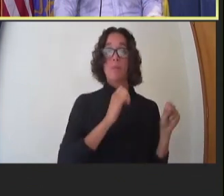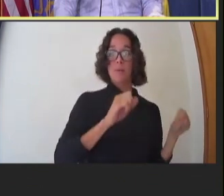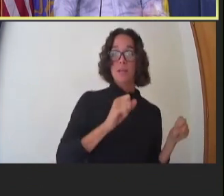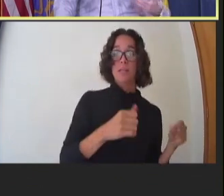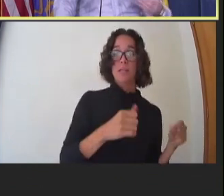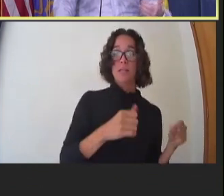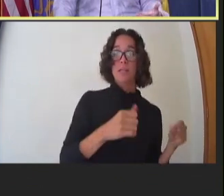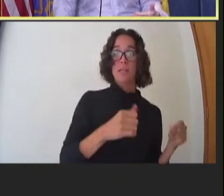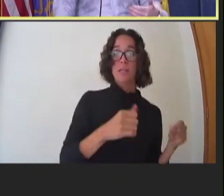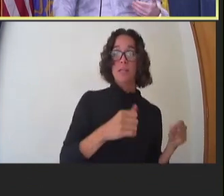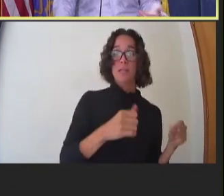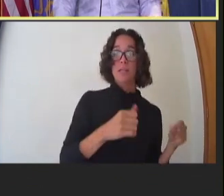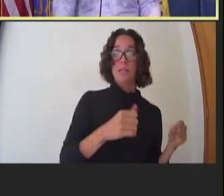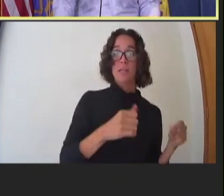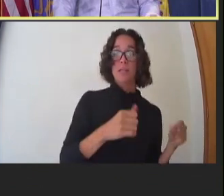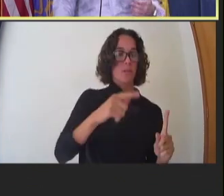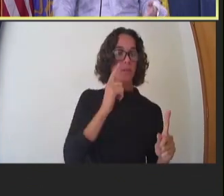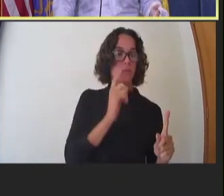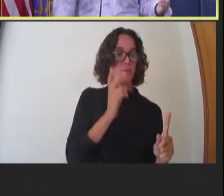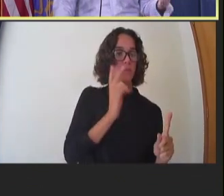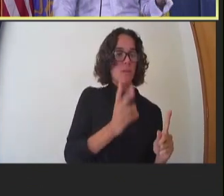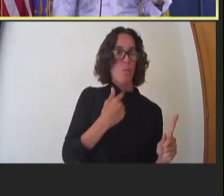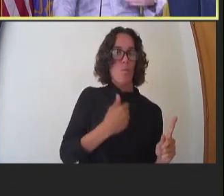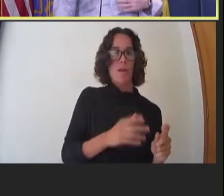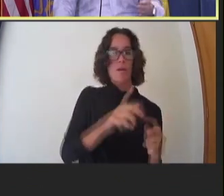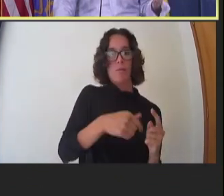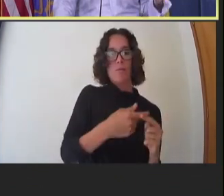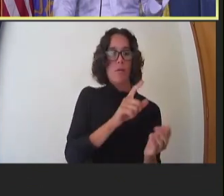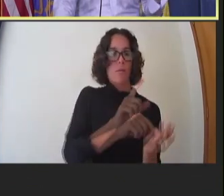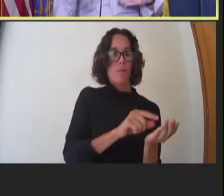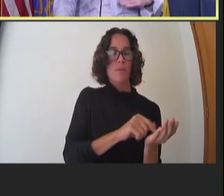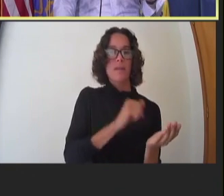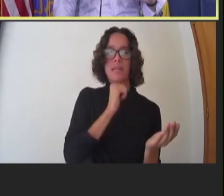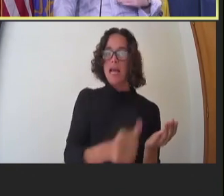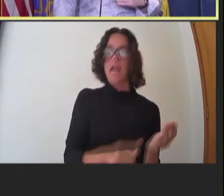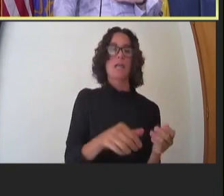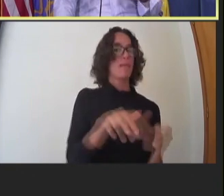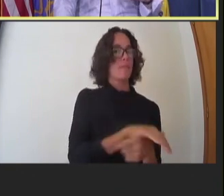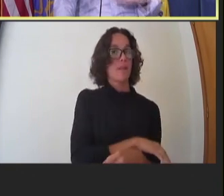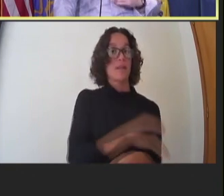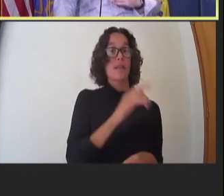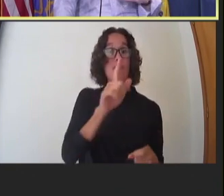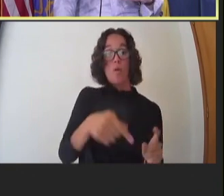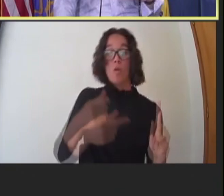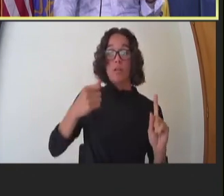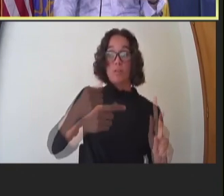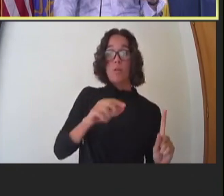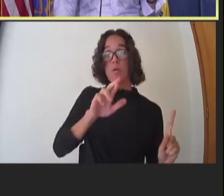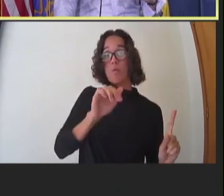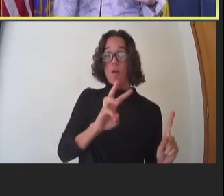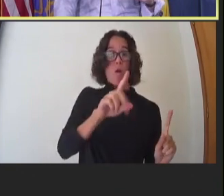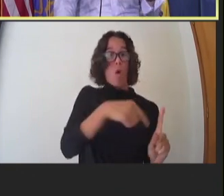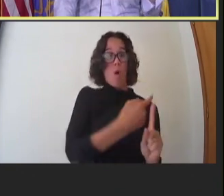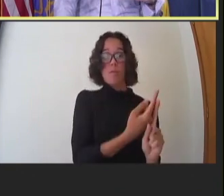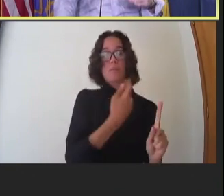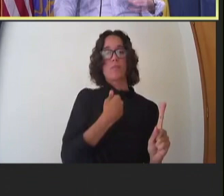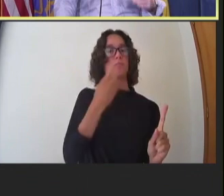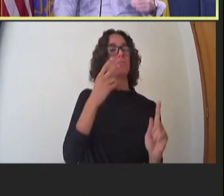to account for incomplete reports. So, when you look at the raw signal, you would have seen continued declines in emergency department visits. But in fact,